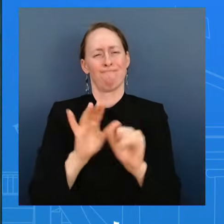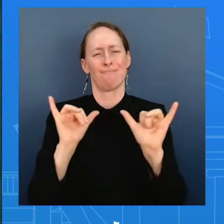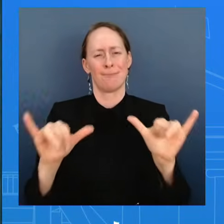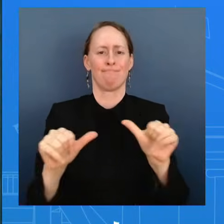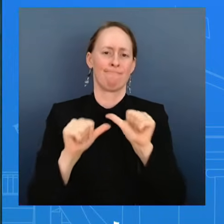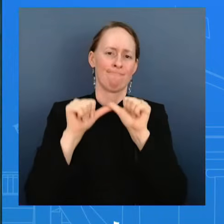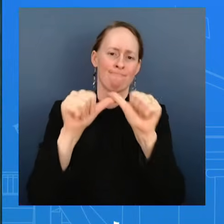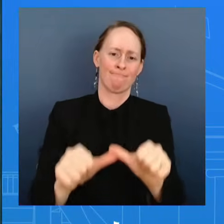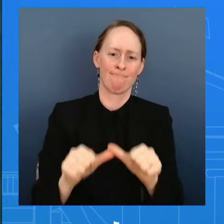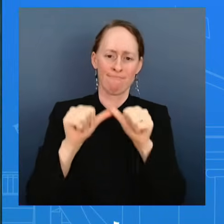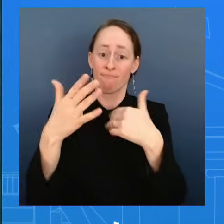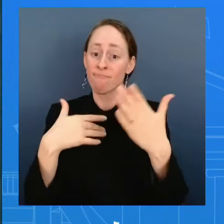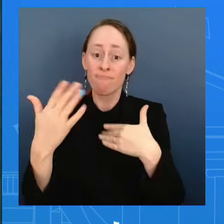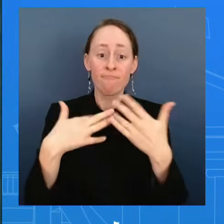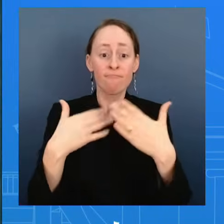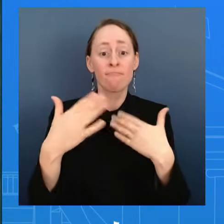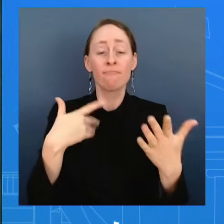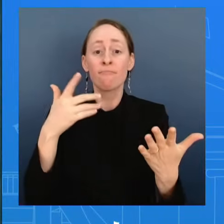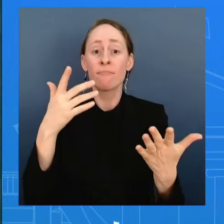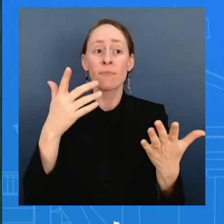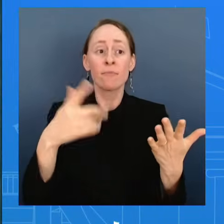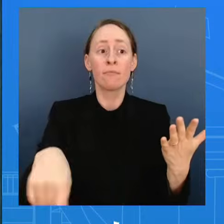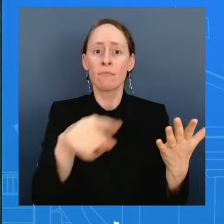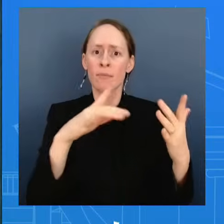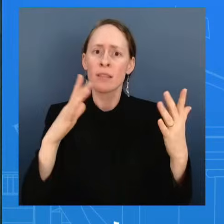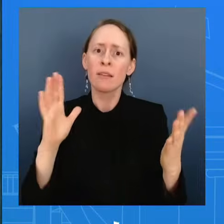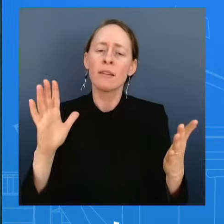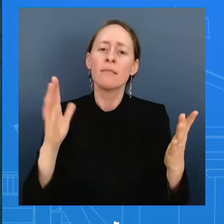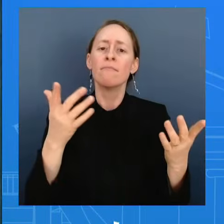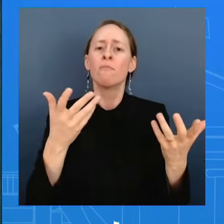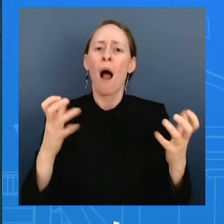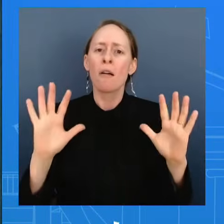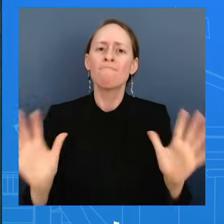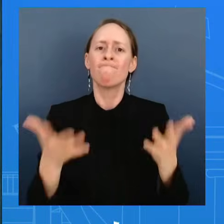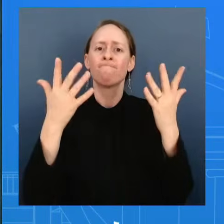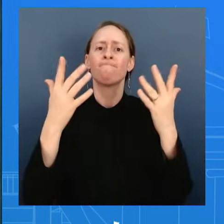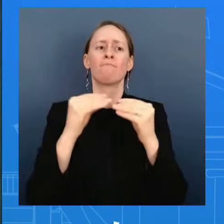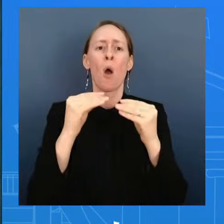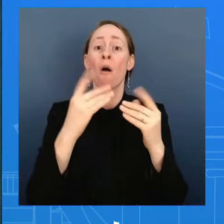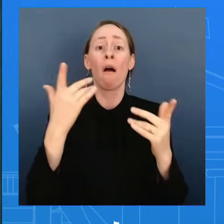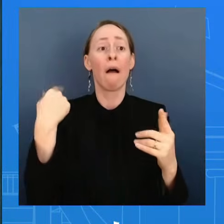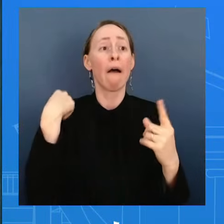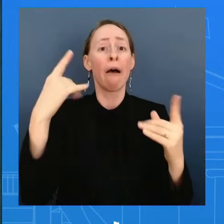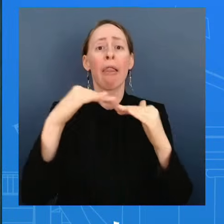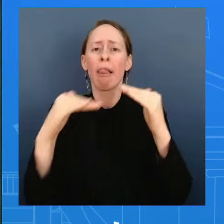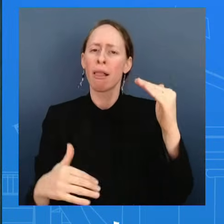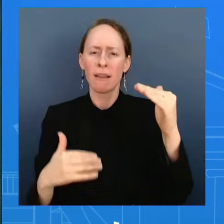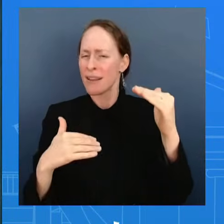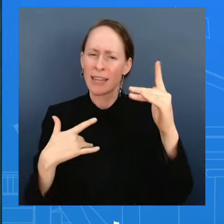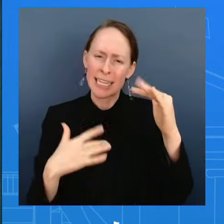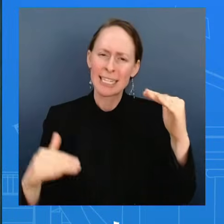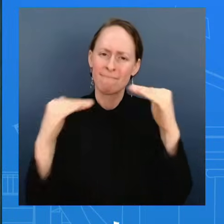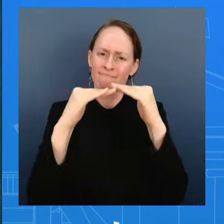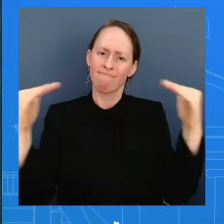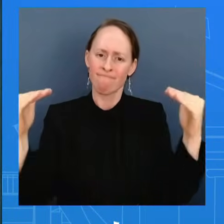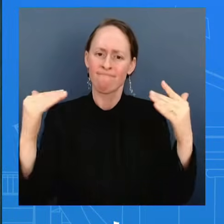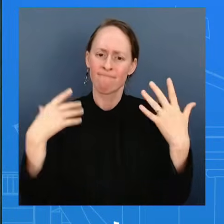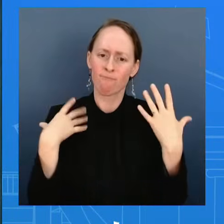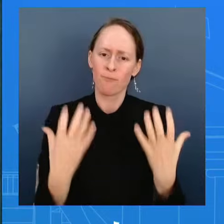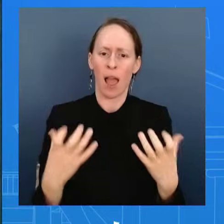Given President Biden's executive order on expanding access to voter registration, is there any update the -- the White House can provide to that?